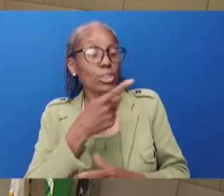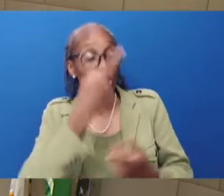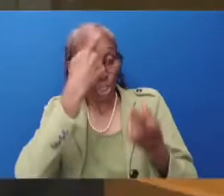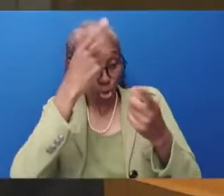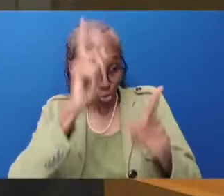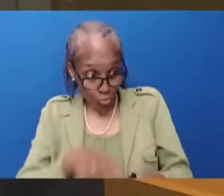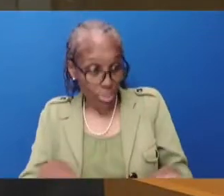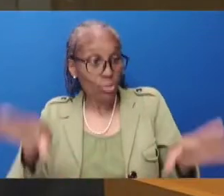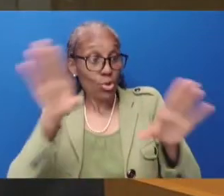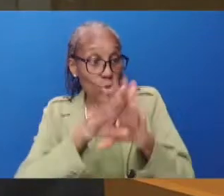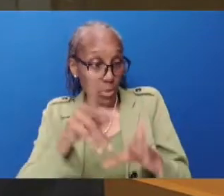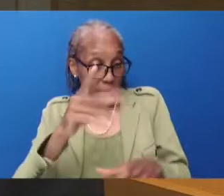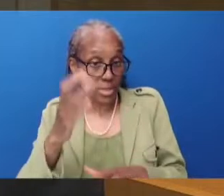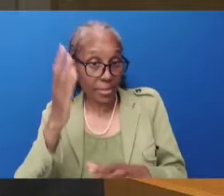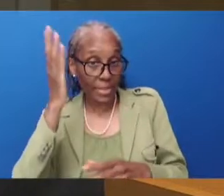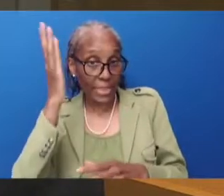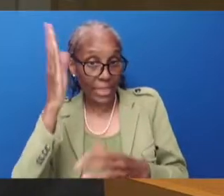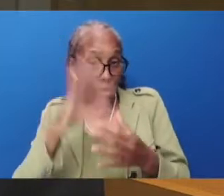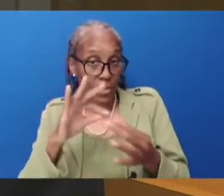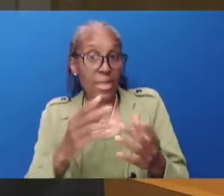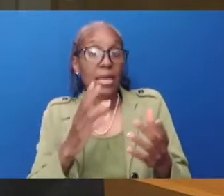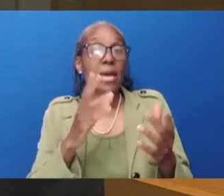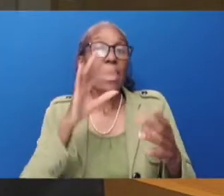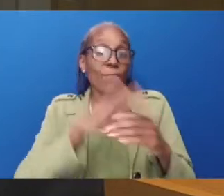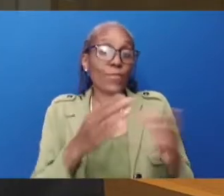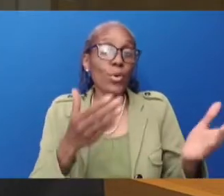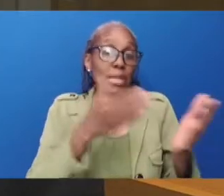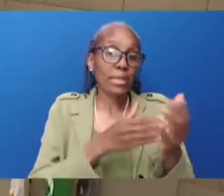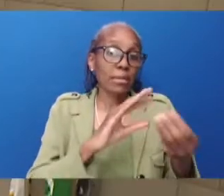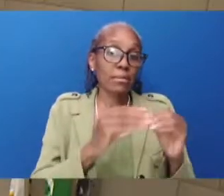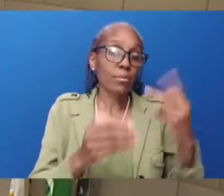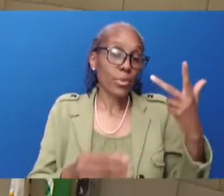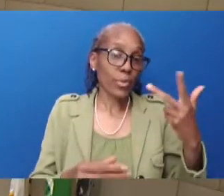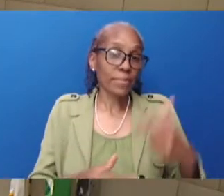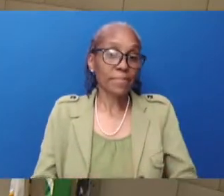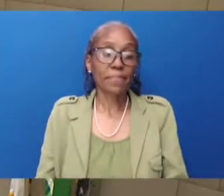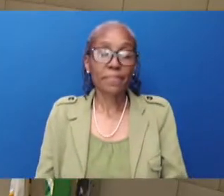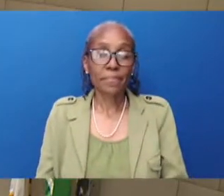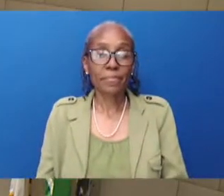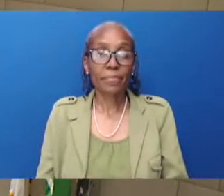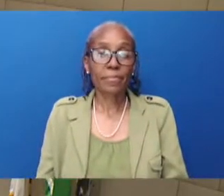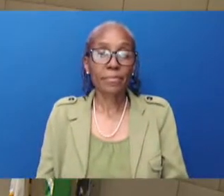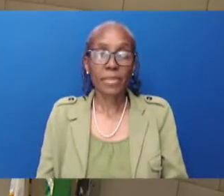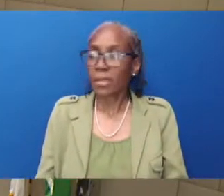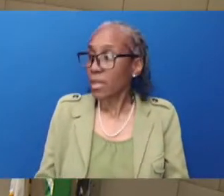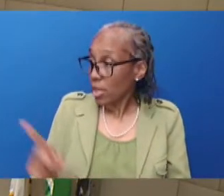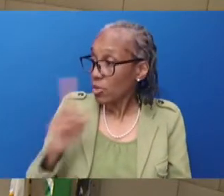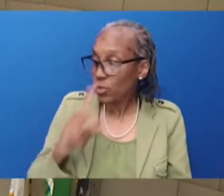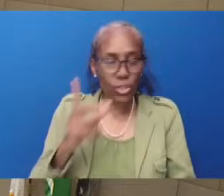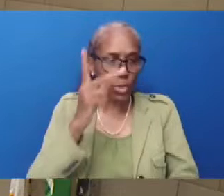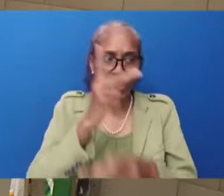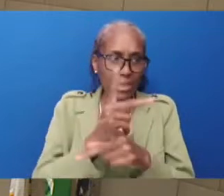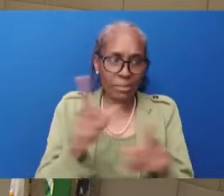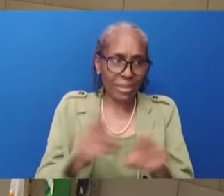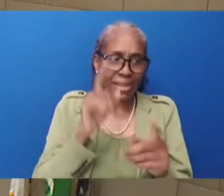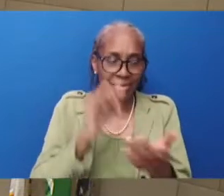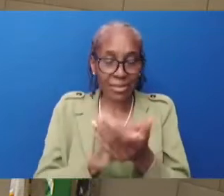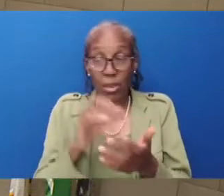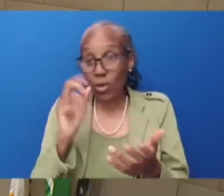DID HIS SHE HAVE TO MAKE A MOTION? SEX CERTAINLY AGREE TO CLOSE THE PUBLIC HEARING FOR AND